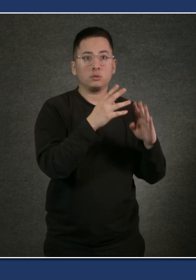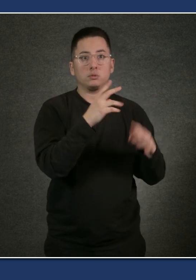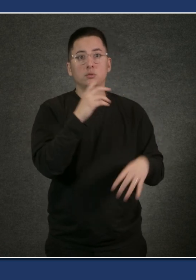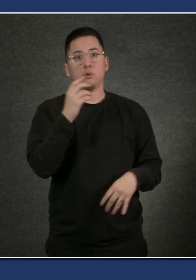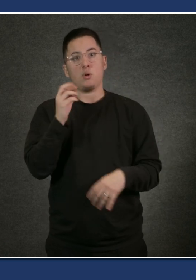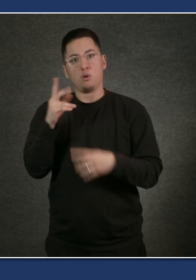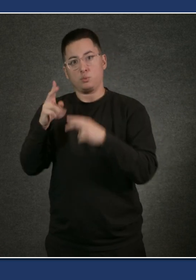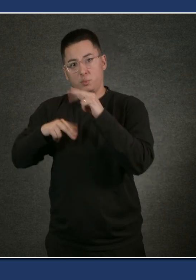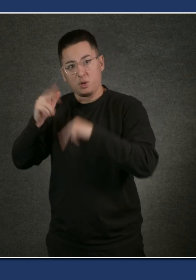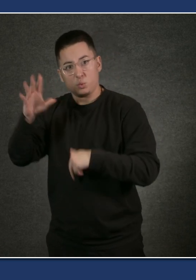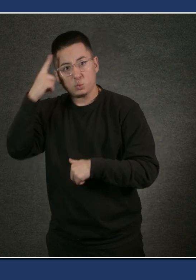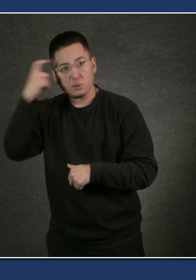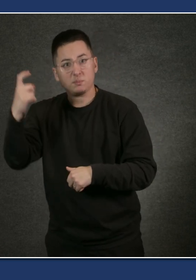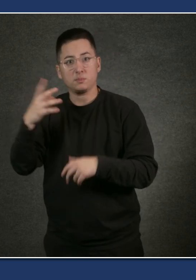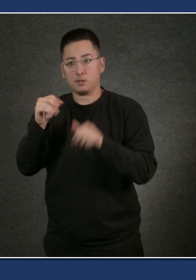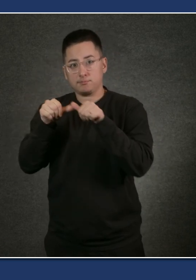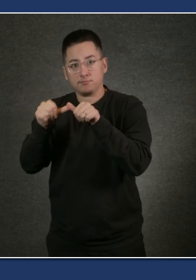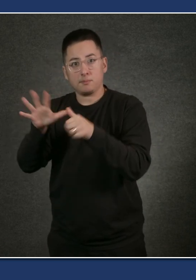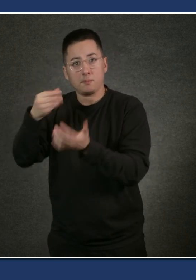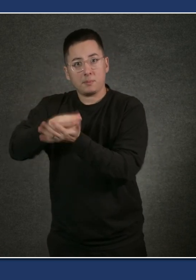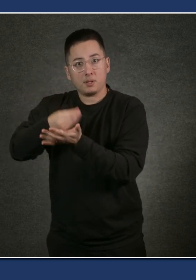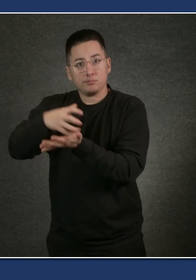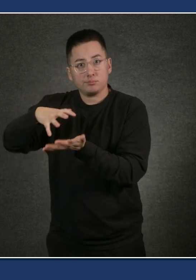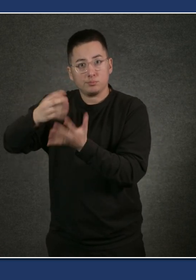of bed in the morning.